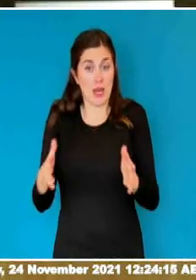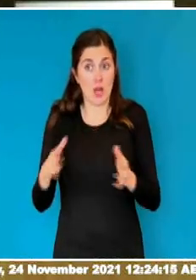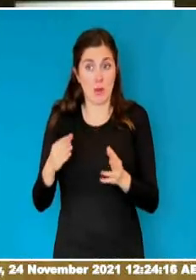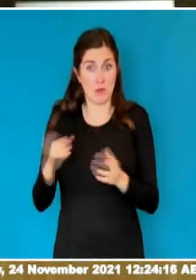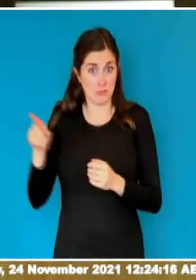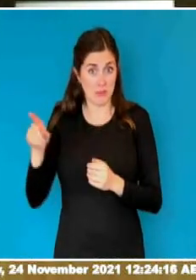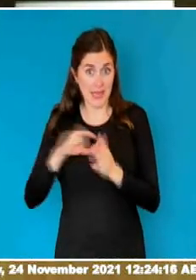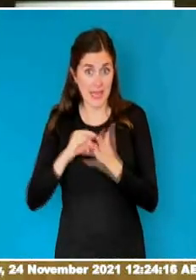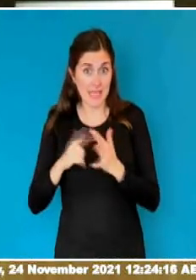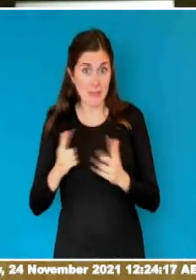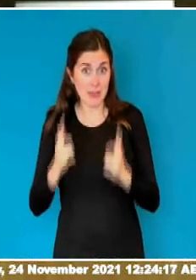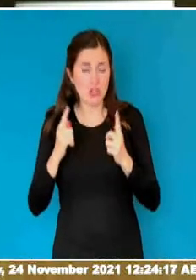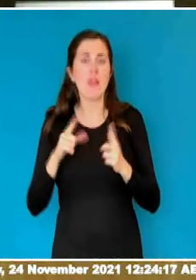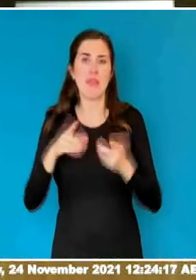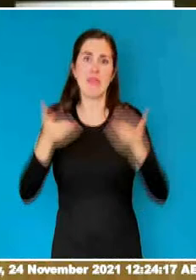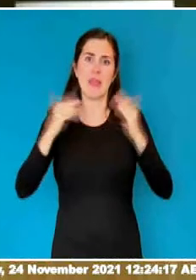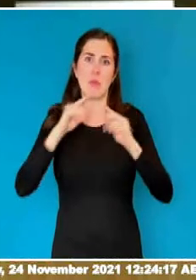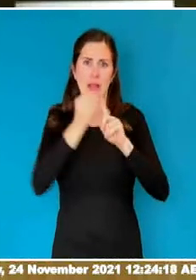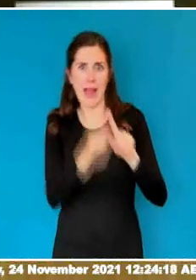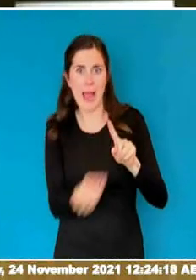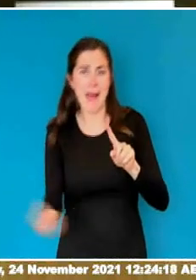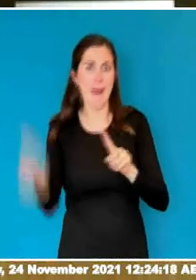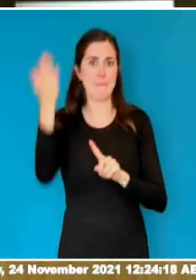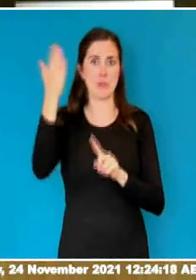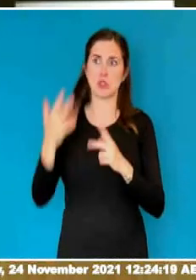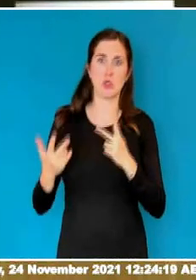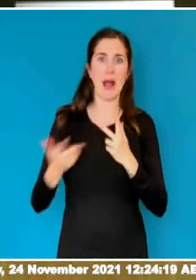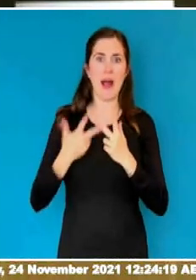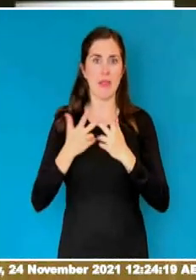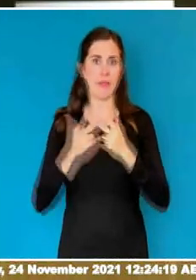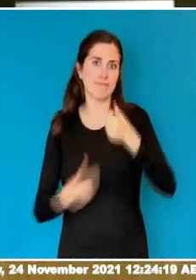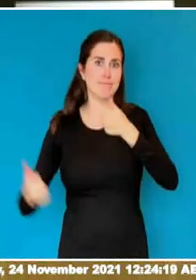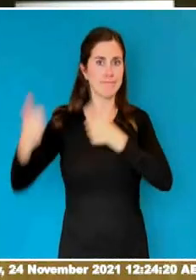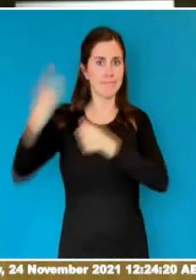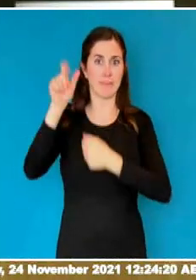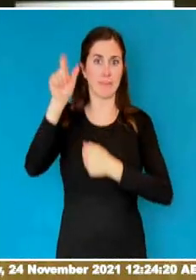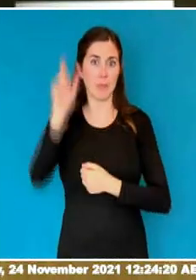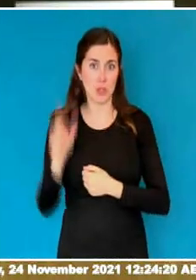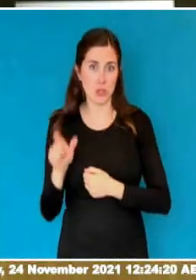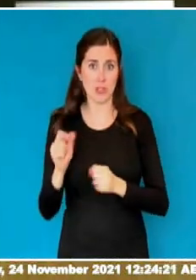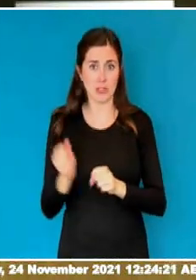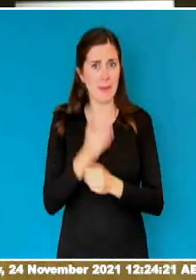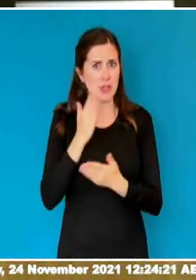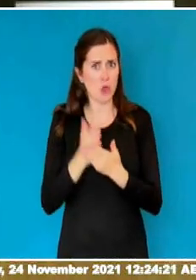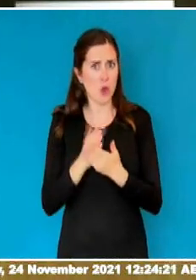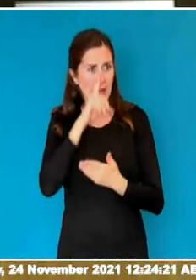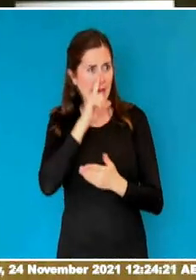would be escalated so that we can ensure that we are meeting the obligations and our